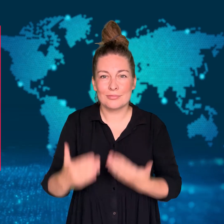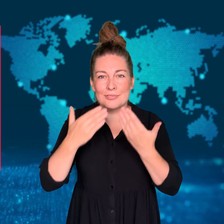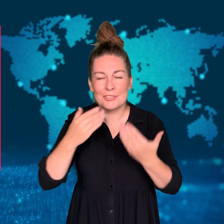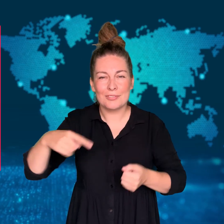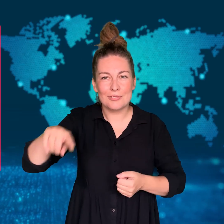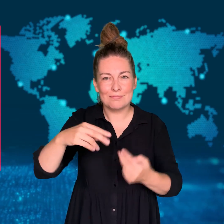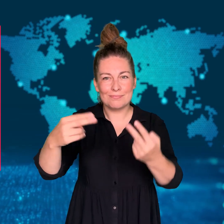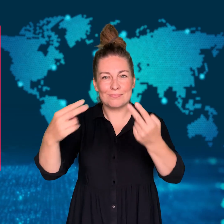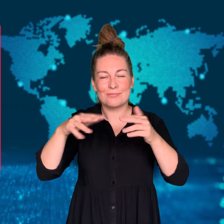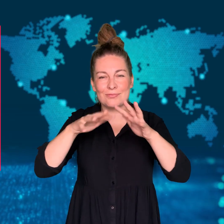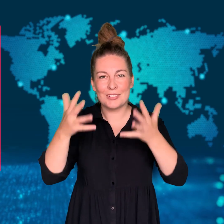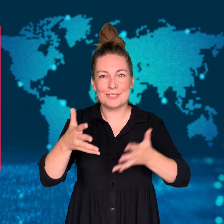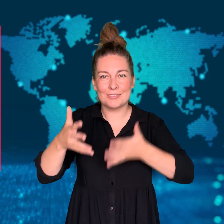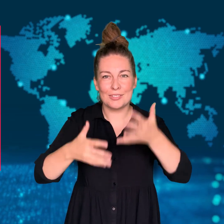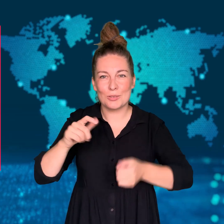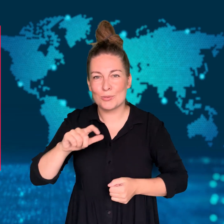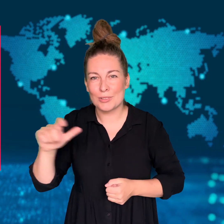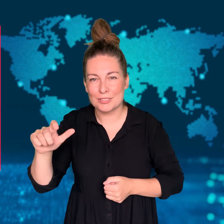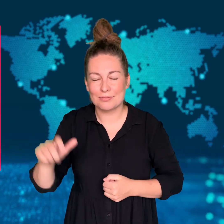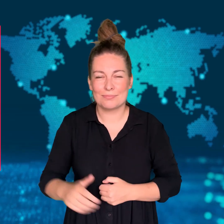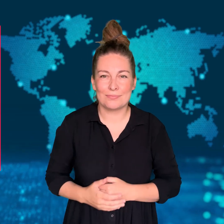Thank you for watching WorldSign Week.